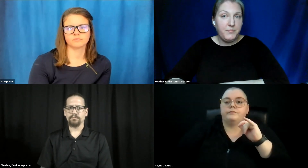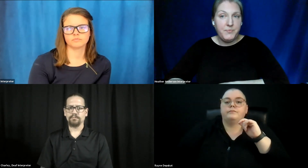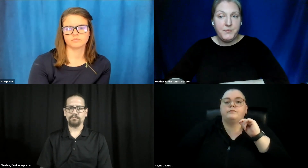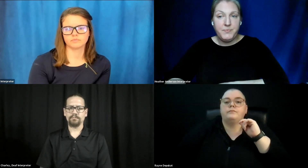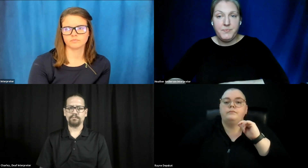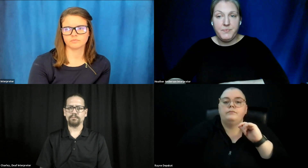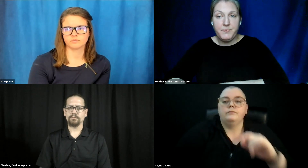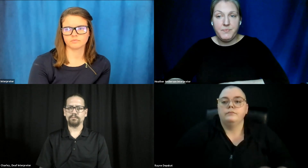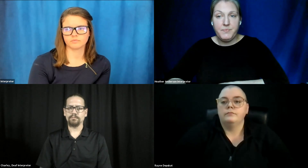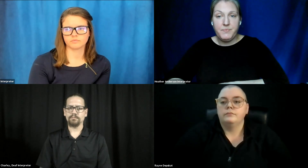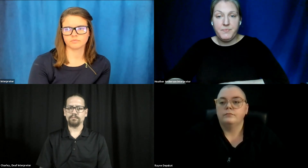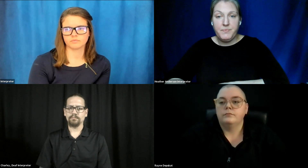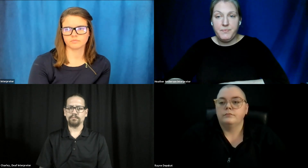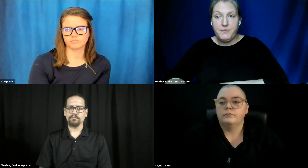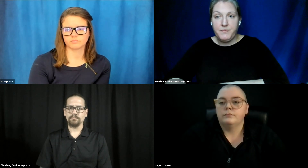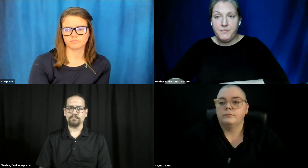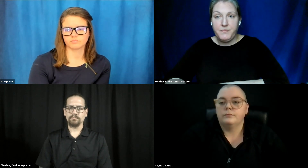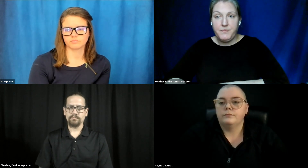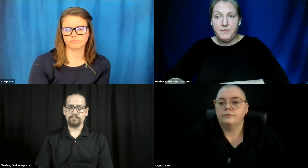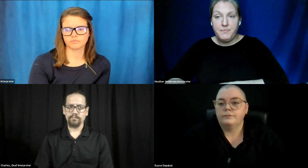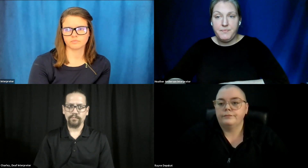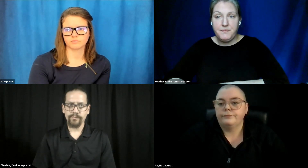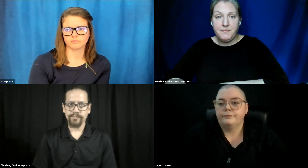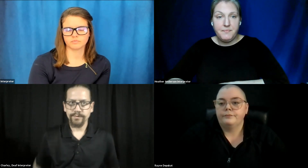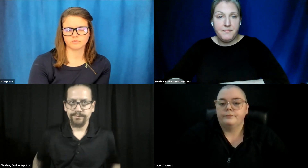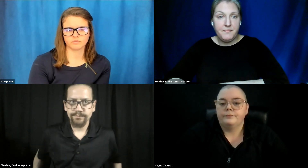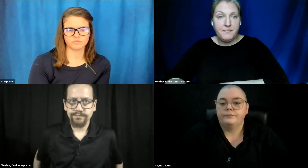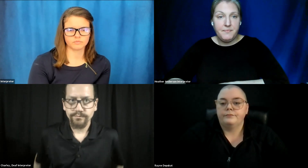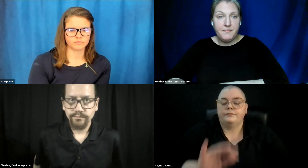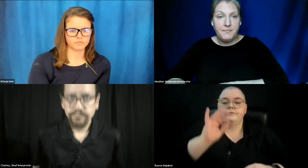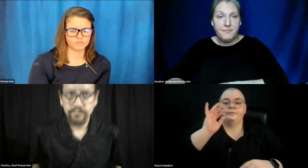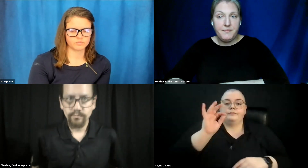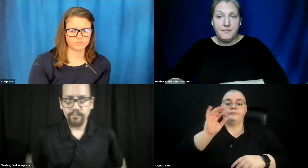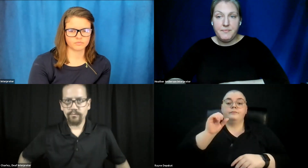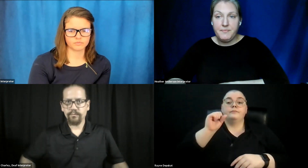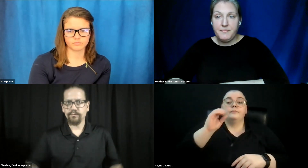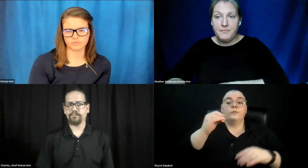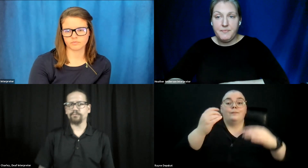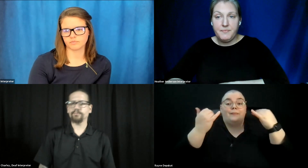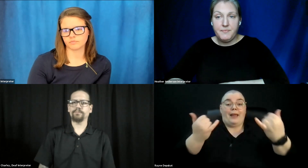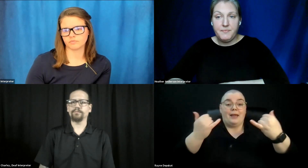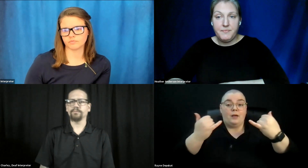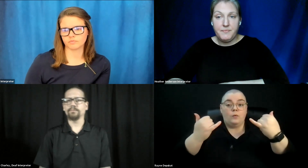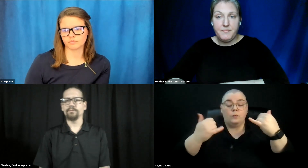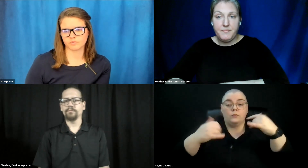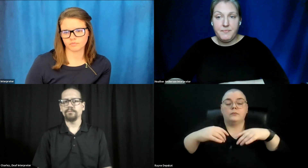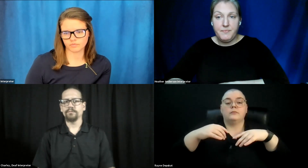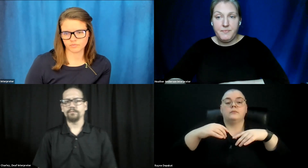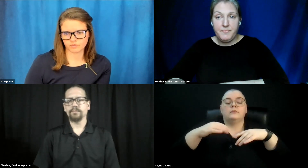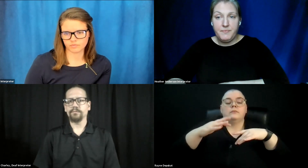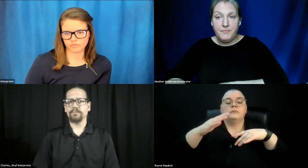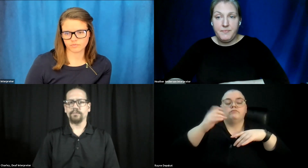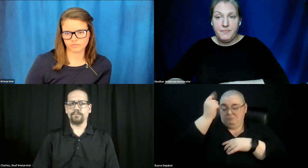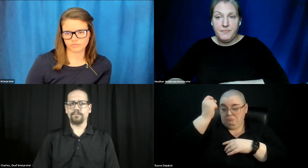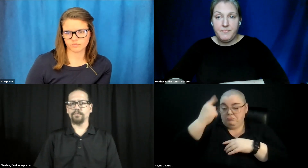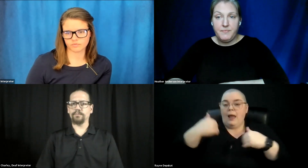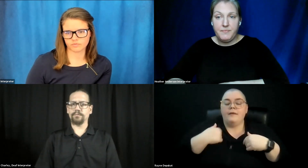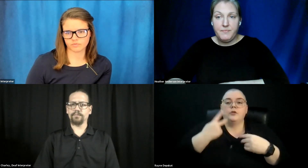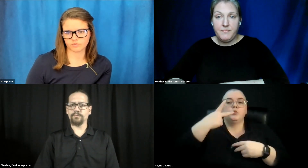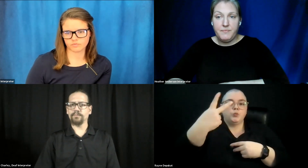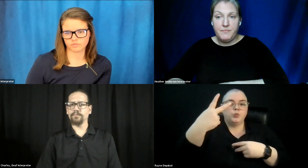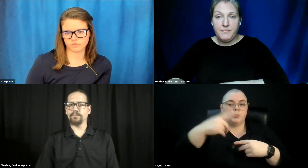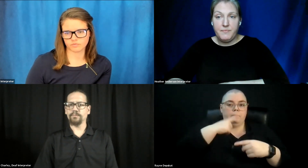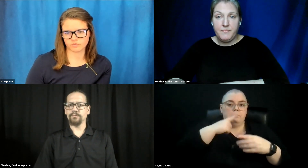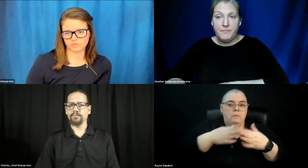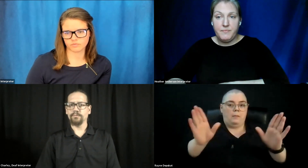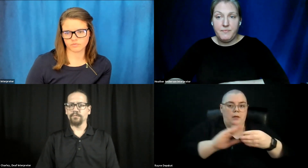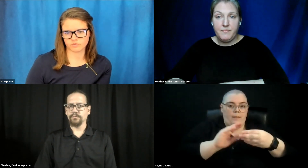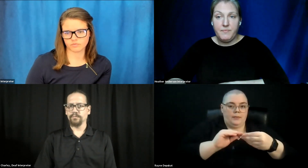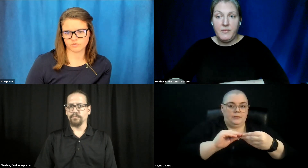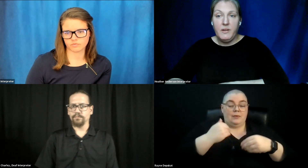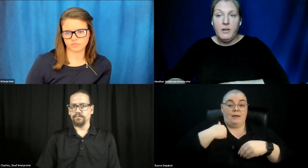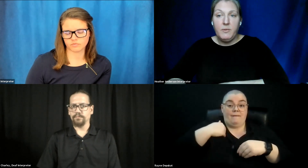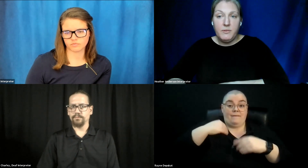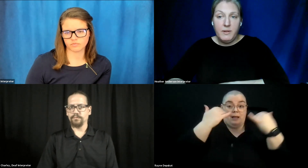Thank you.